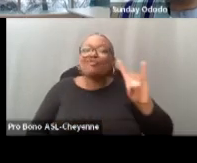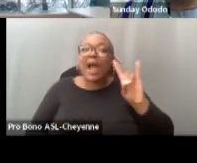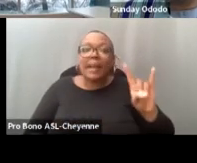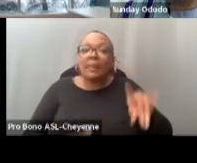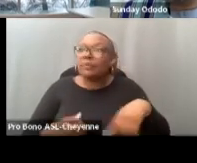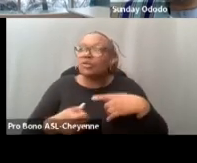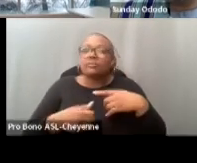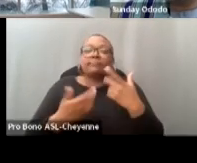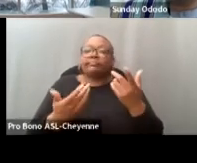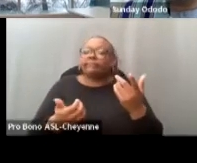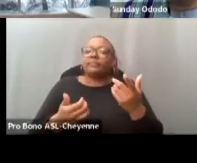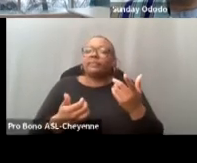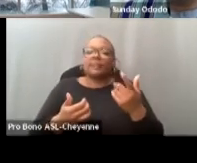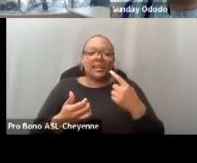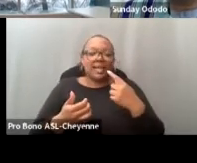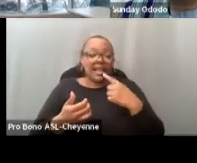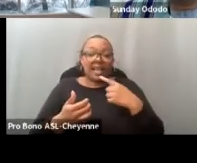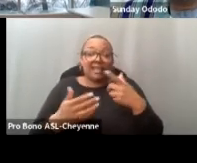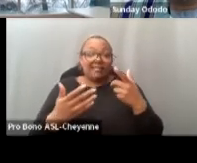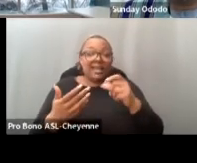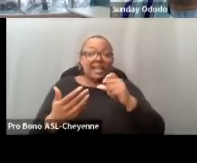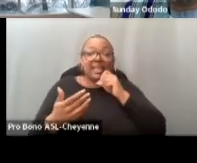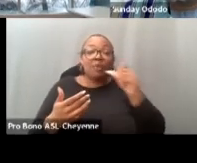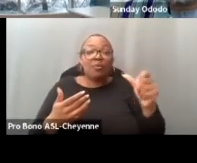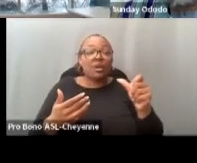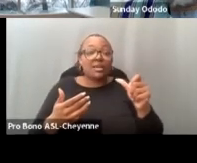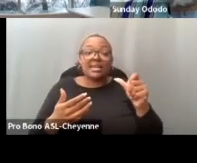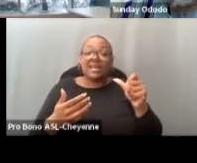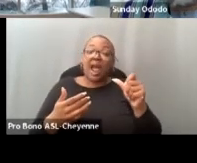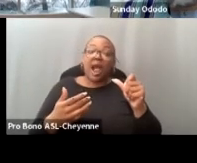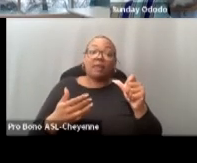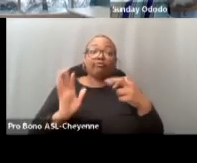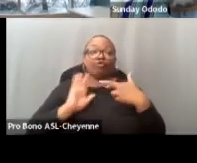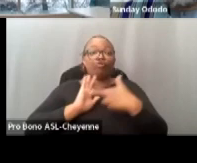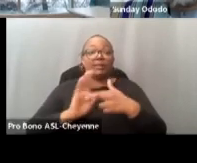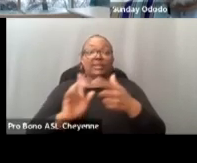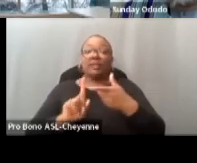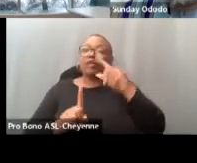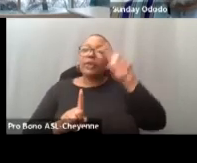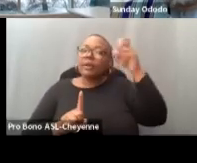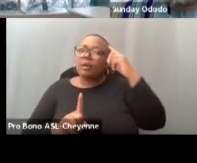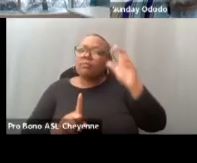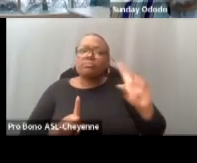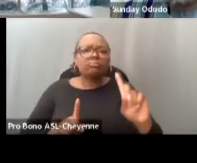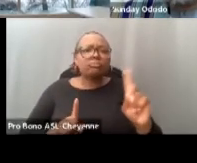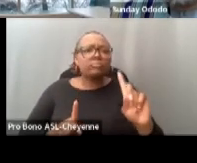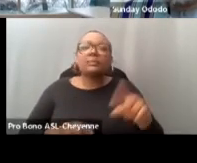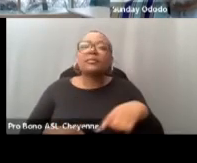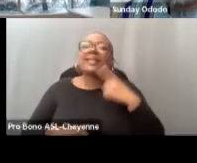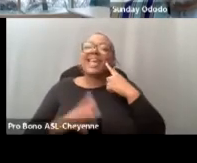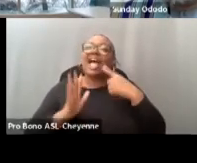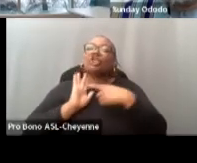and that they weren't spokespeople for the government. That has enabled people to see